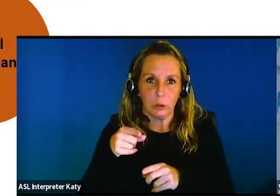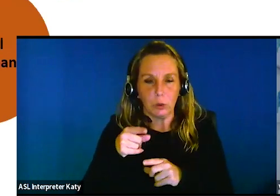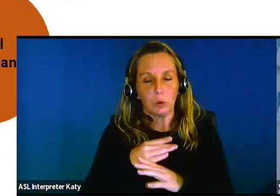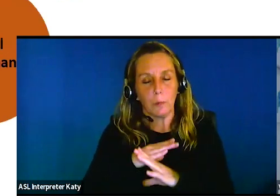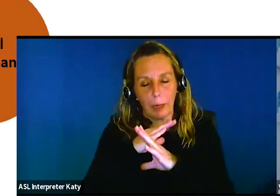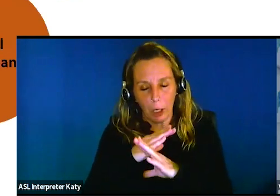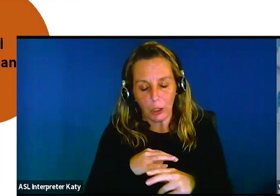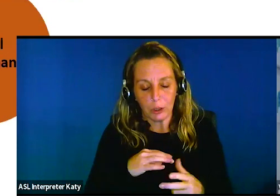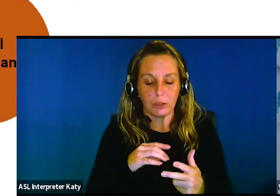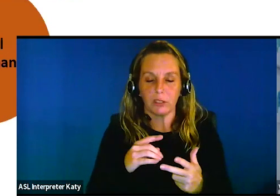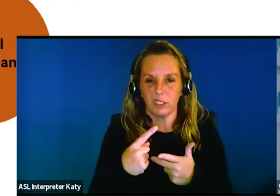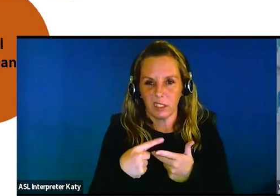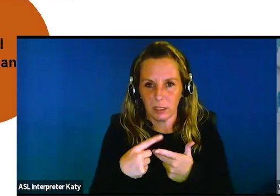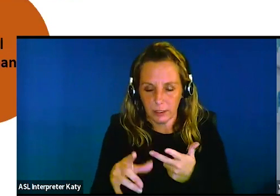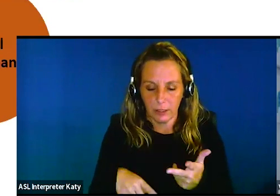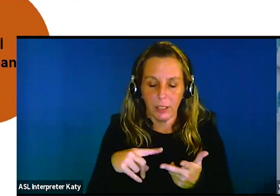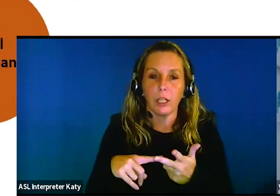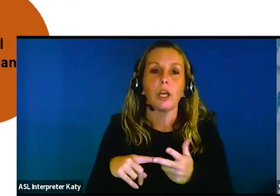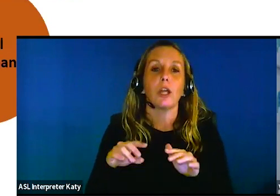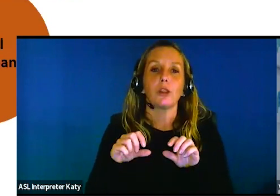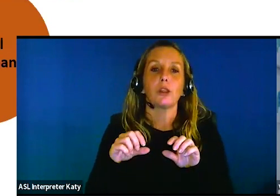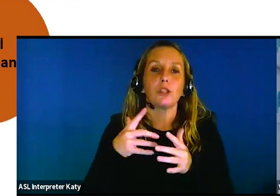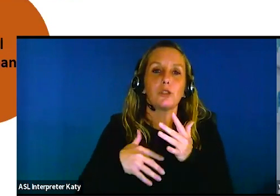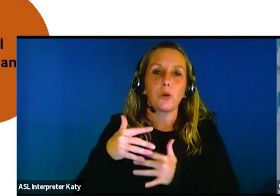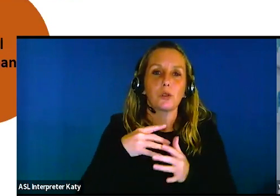We've talked about the social determinants and we've talked about